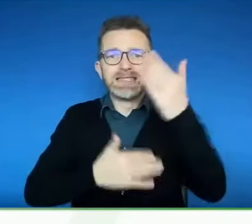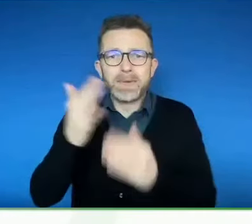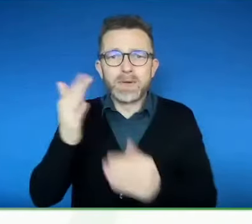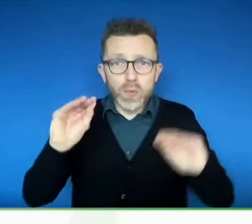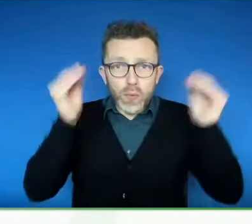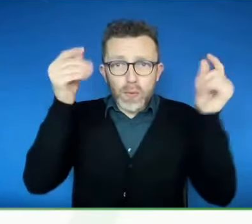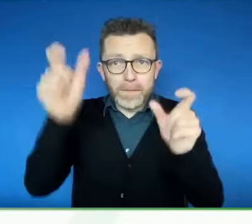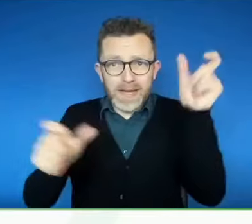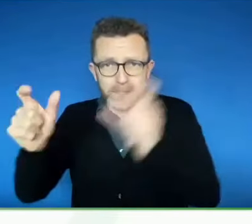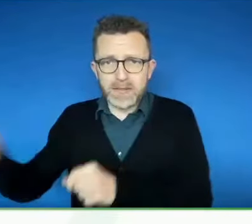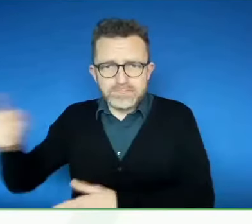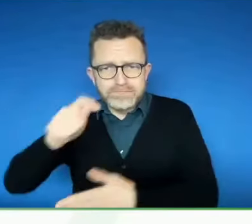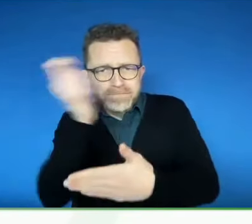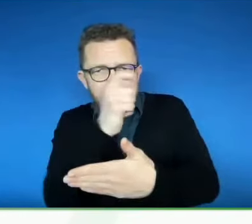These are some of the co-designers.